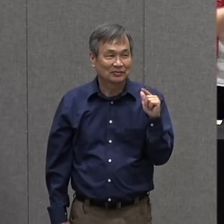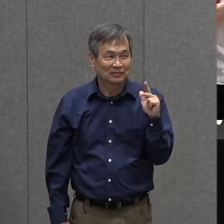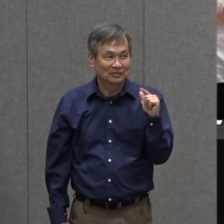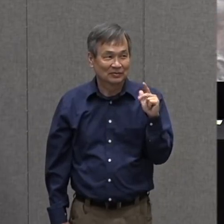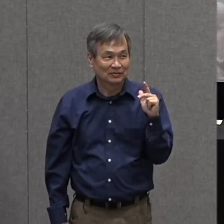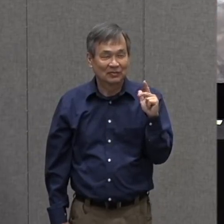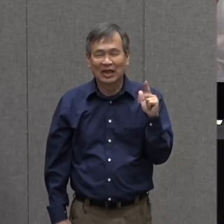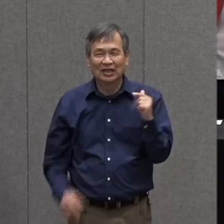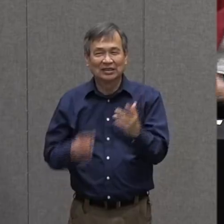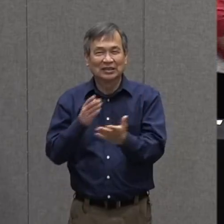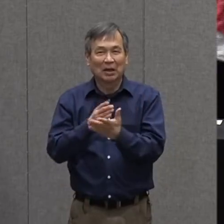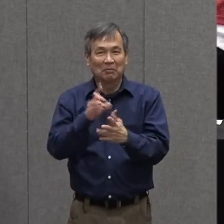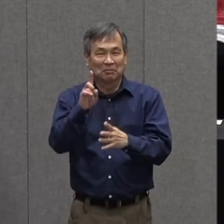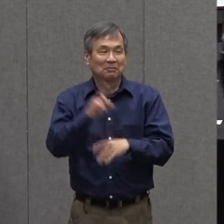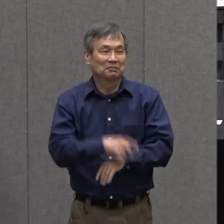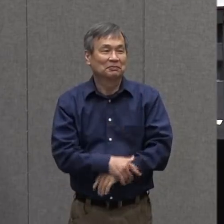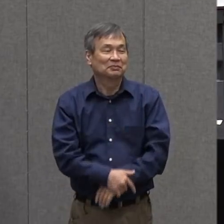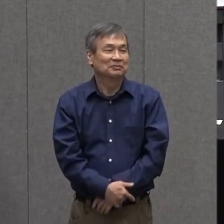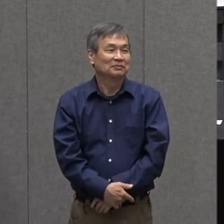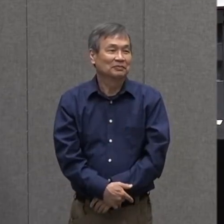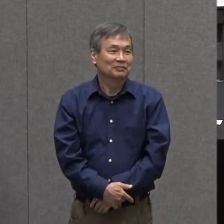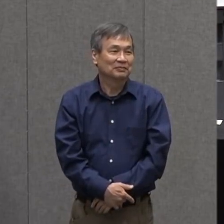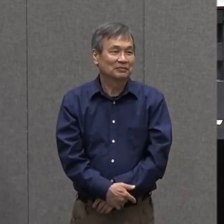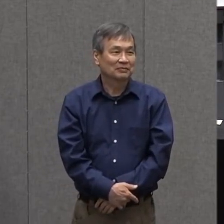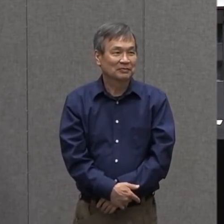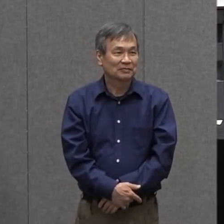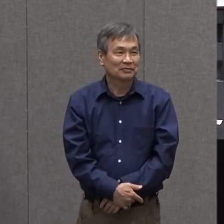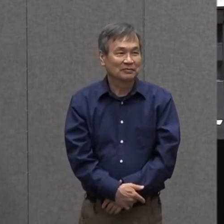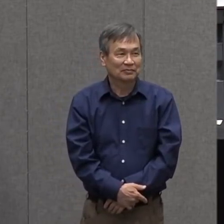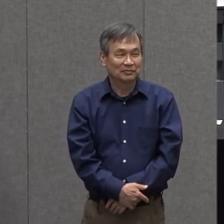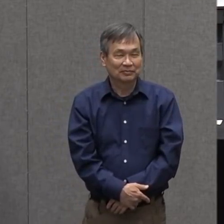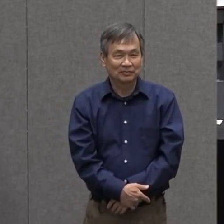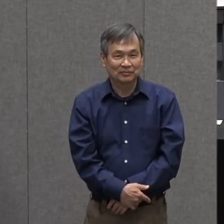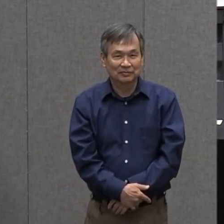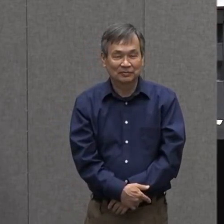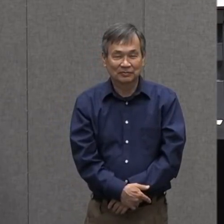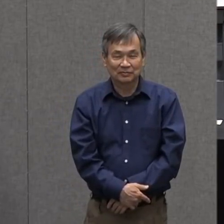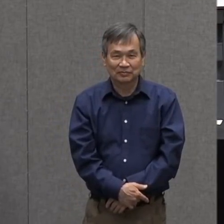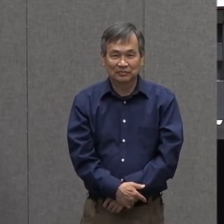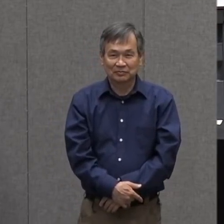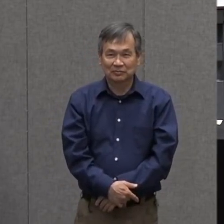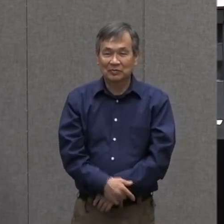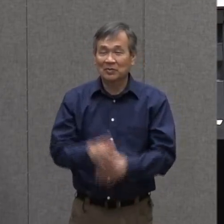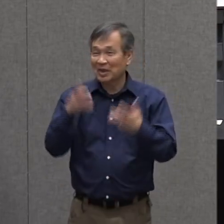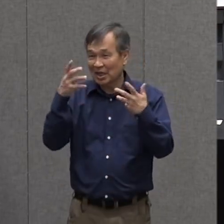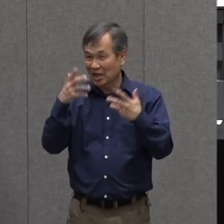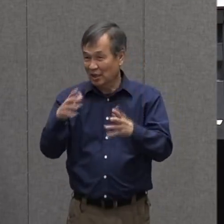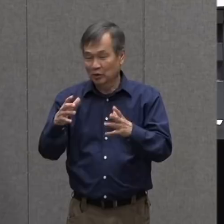Let me stop. I'm getting closer but I don't wanna jinx it. I did it last time I got into the 20's.